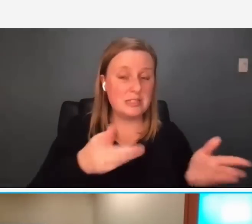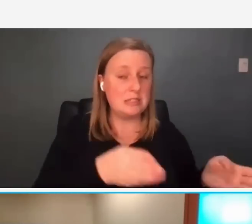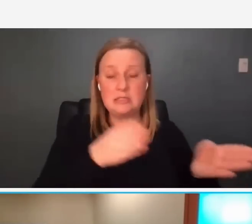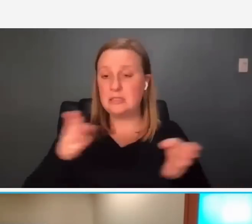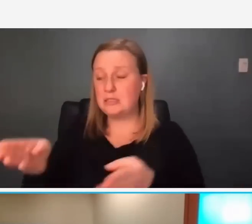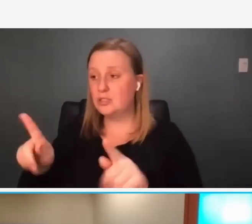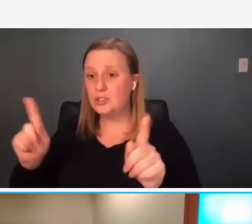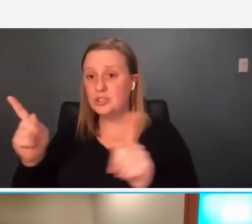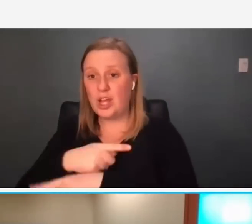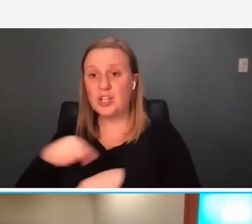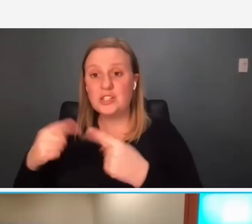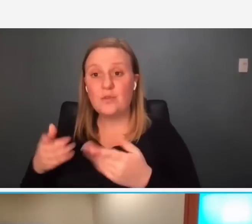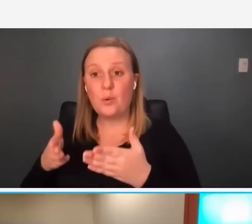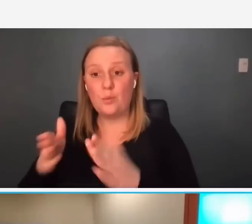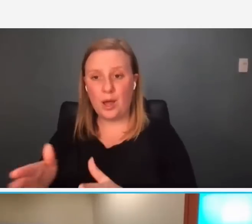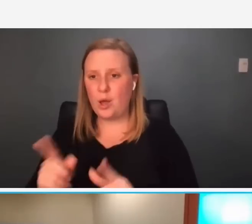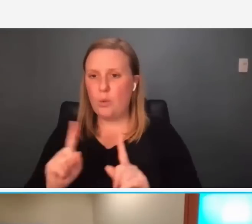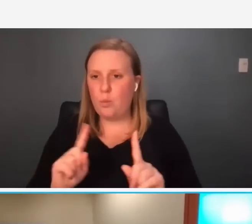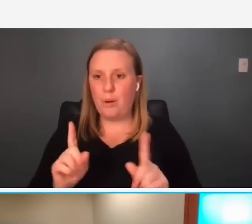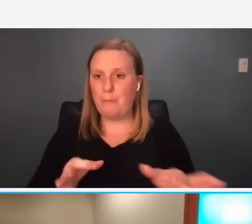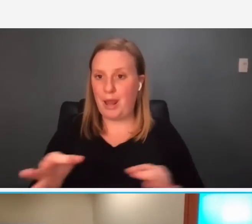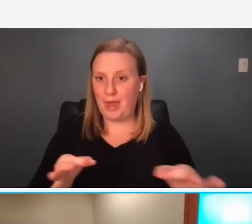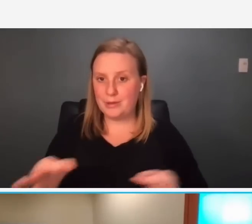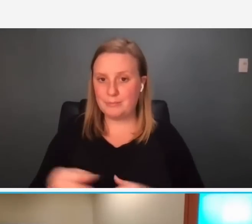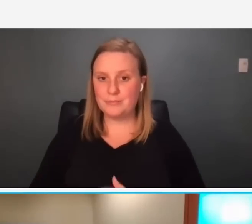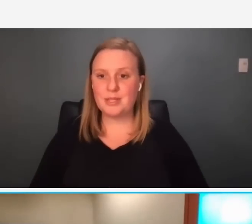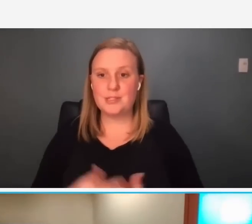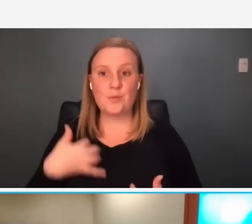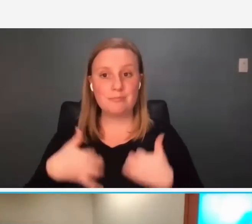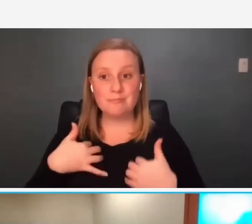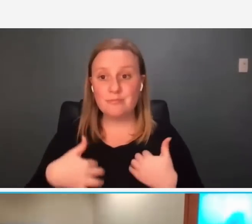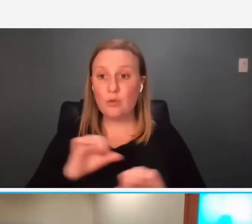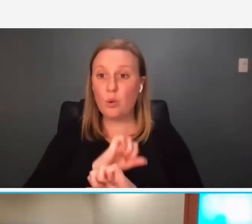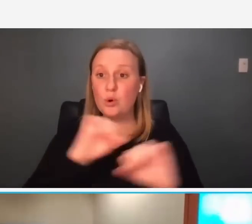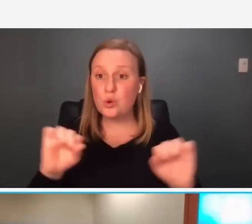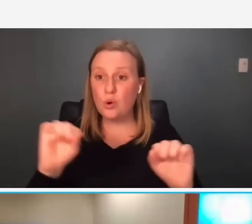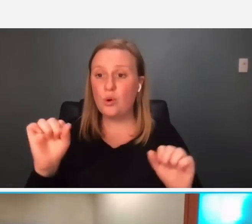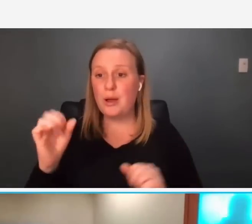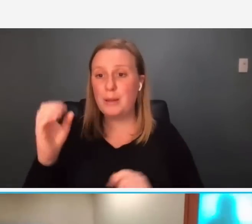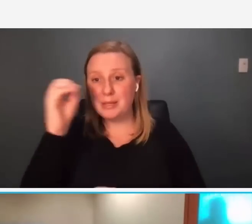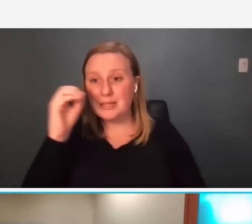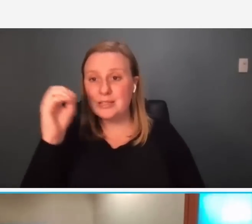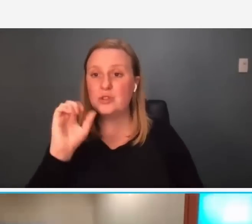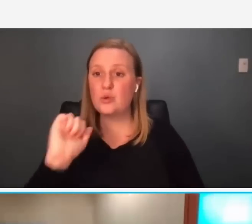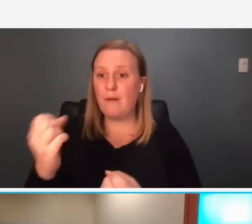So we look forward to inviting your views to inform the new model through these stages of the consultation process.